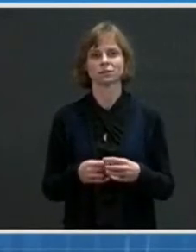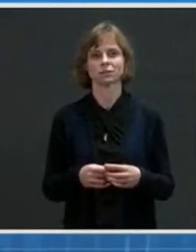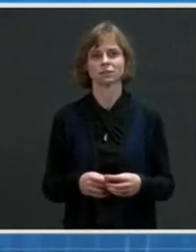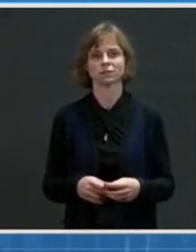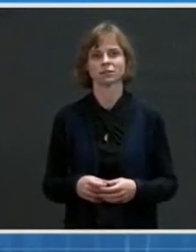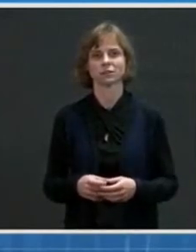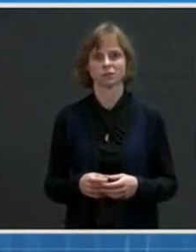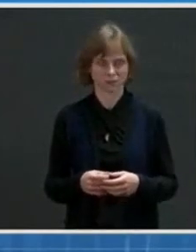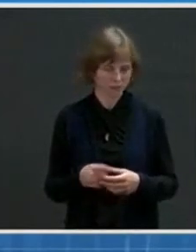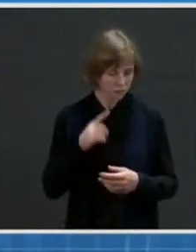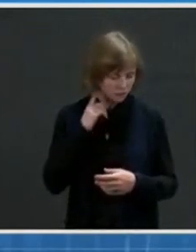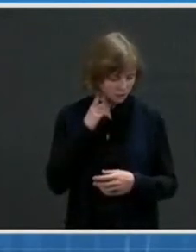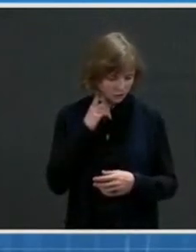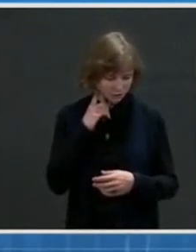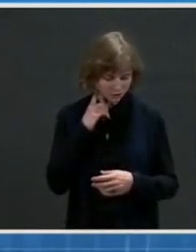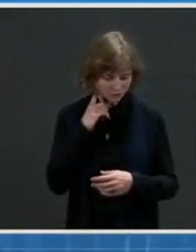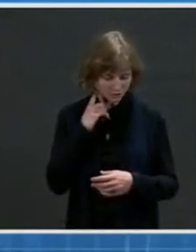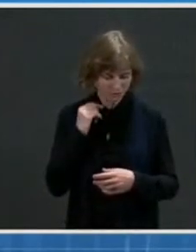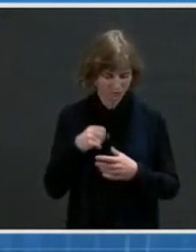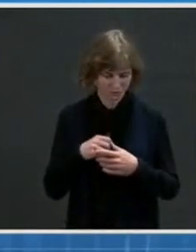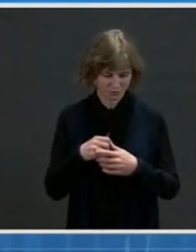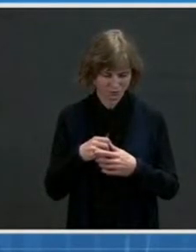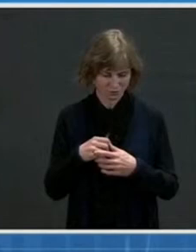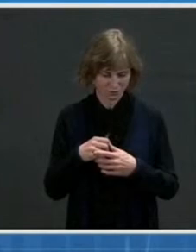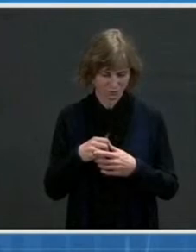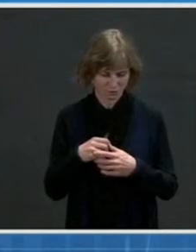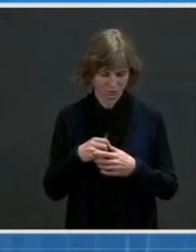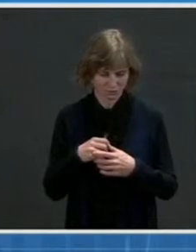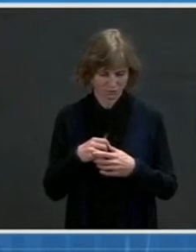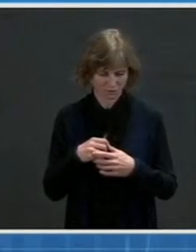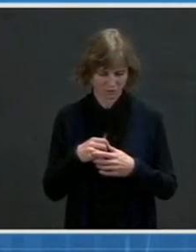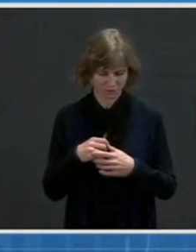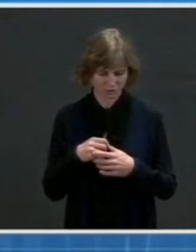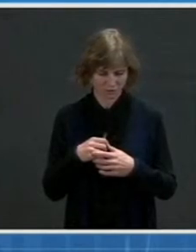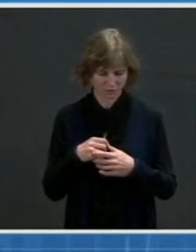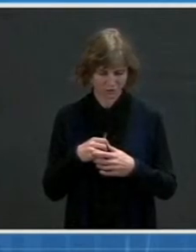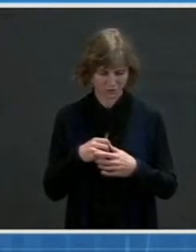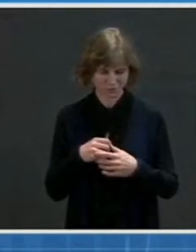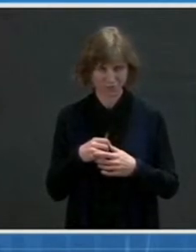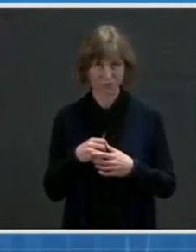HAND YET, YOU CAN DO THAT.